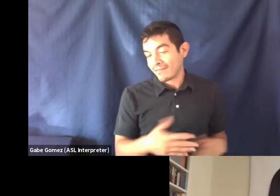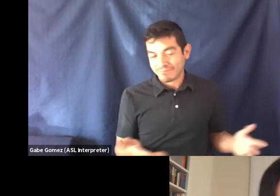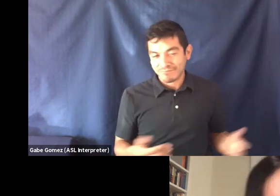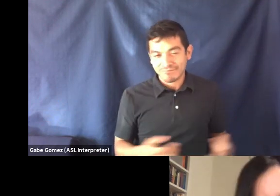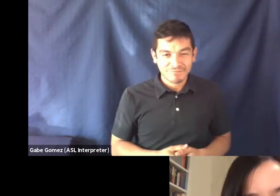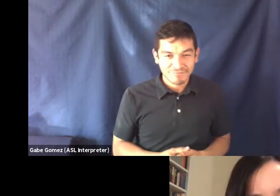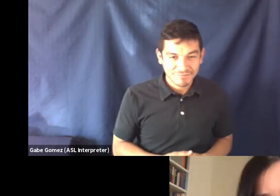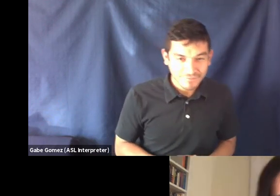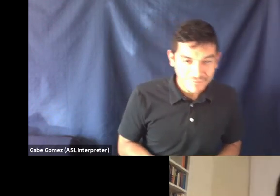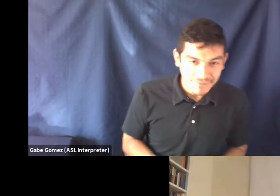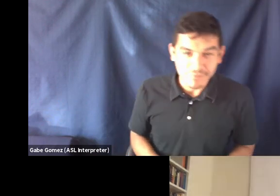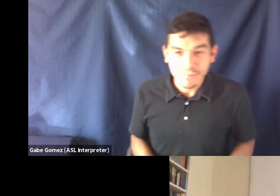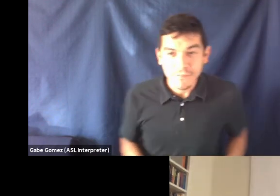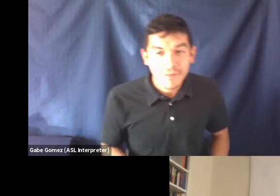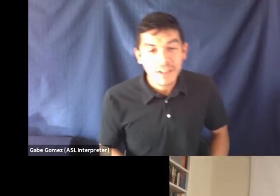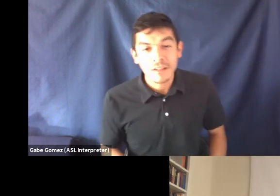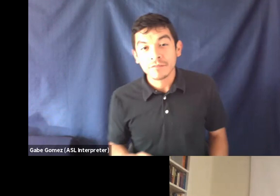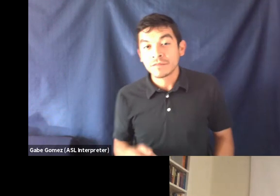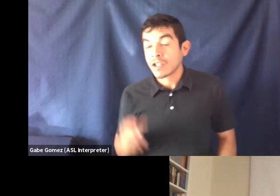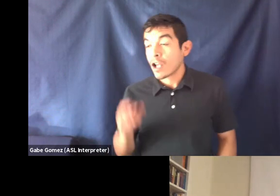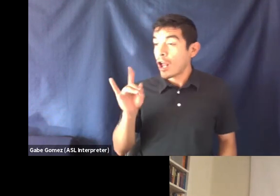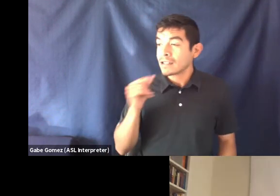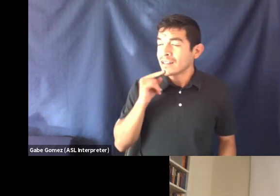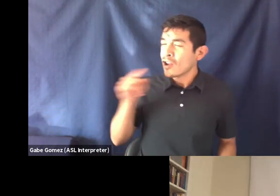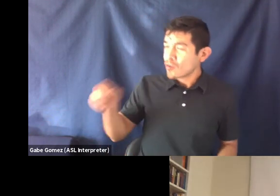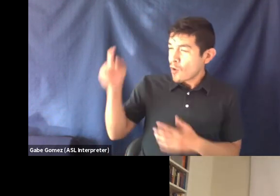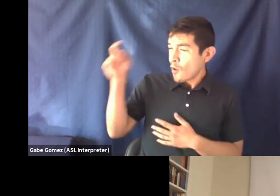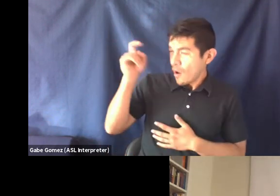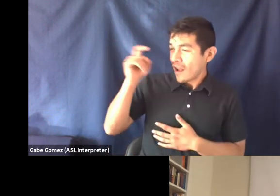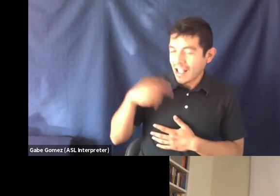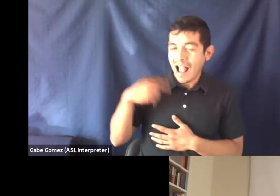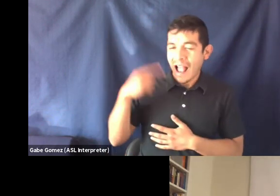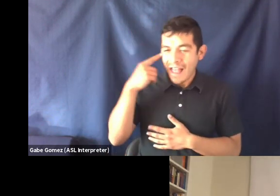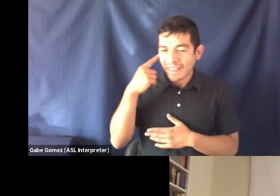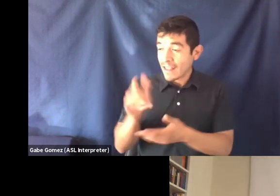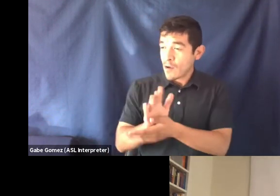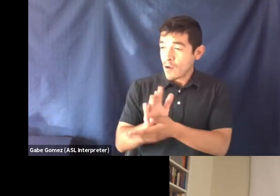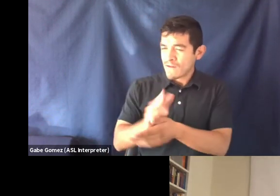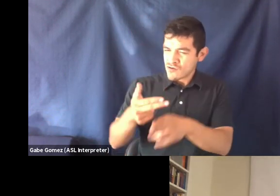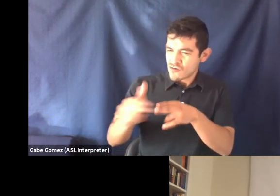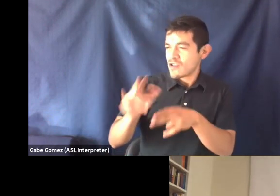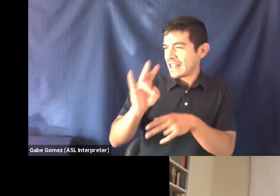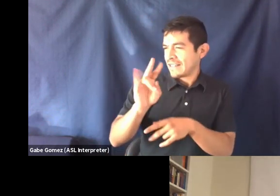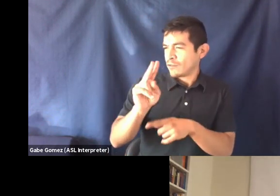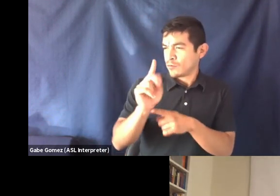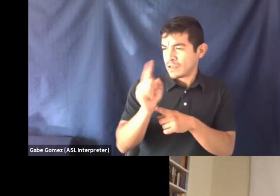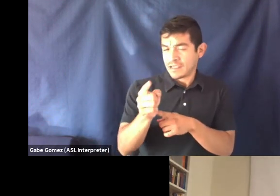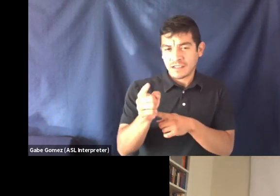I think the length of the film is perfect. 72 minutes, that's short for most films. And yet it's like you talk about, you know,